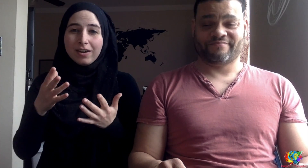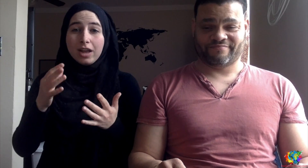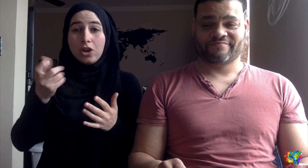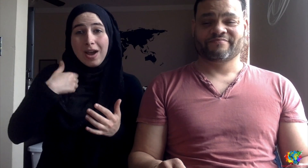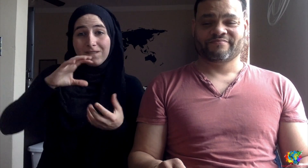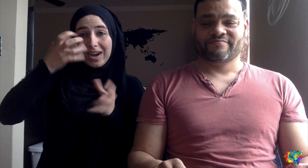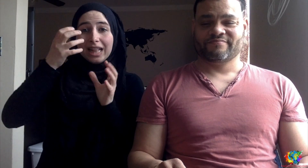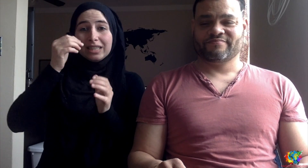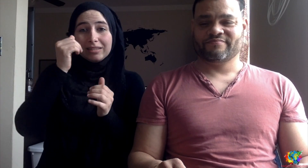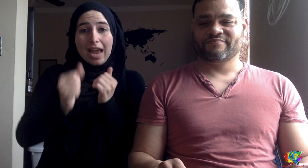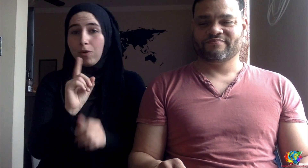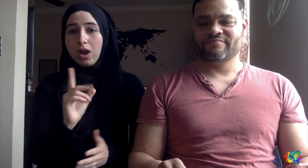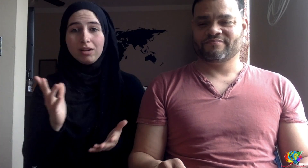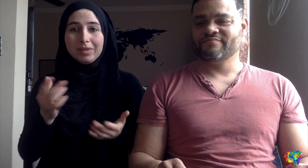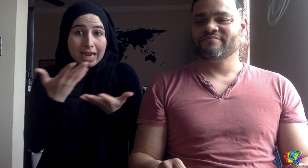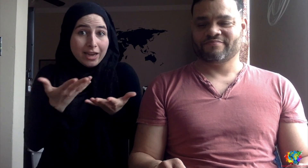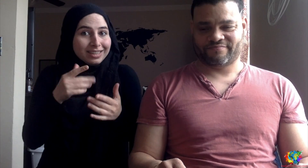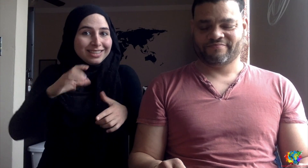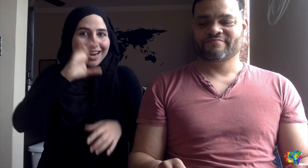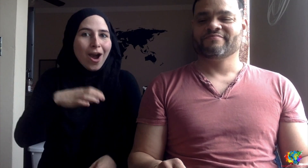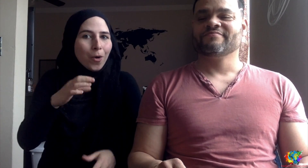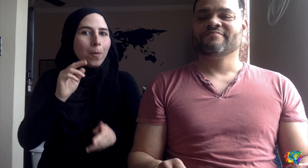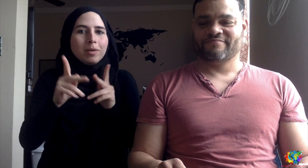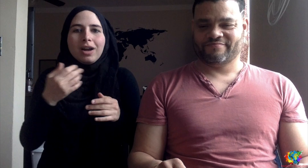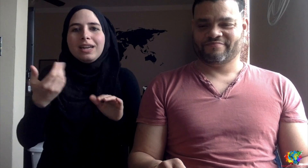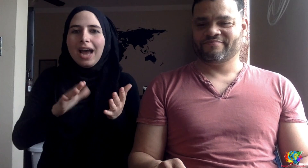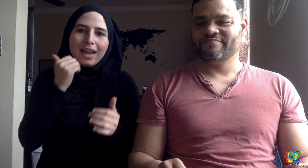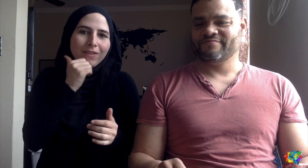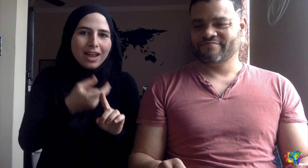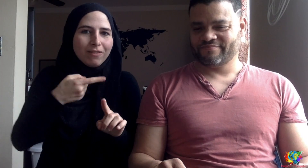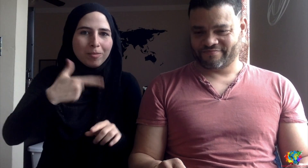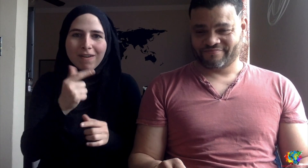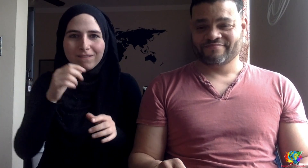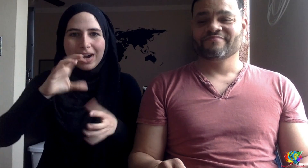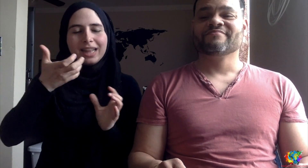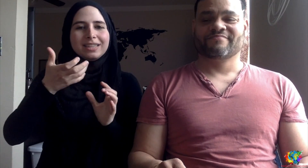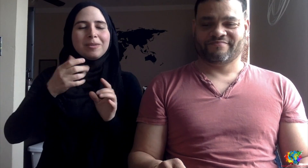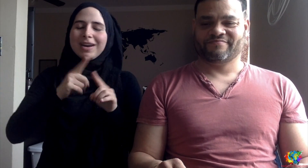Zee: We have crisis everywhere even here in Chicago. Zee: People die everyday from gun violence.